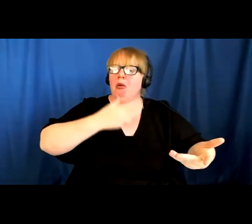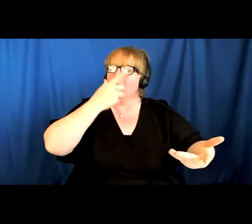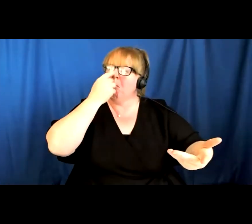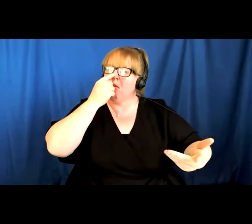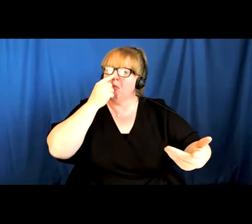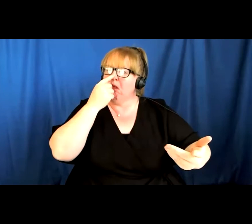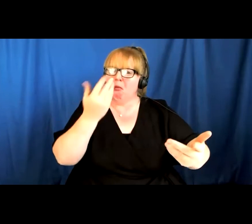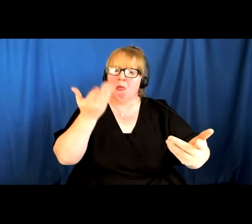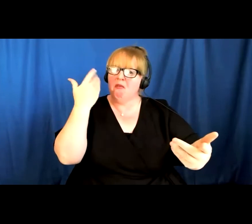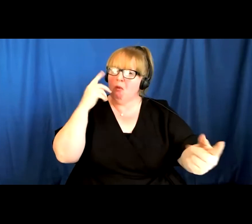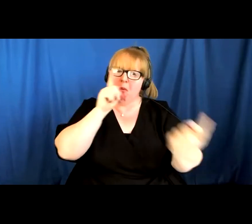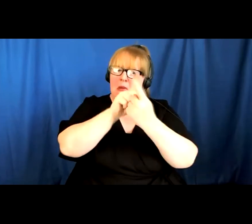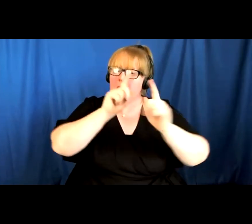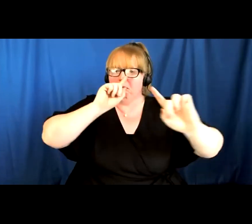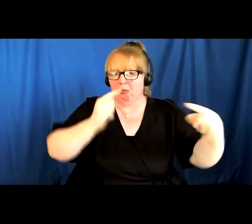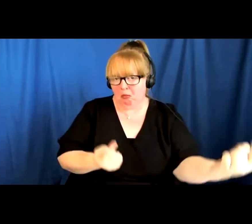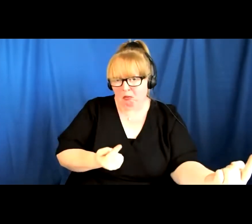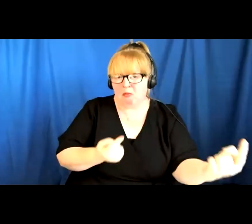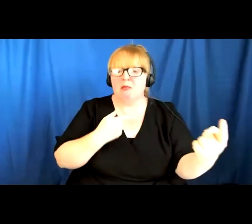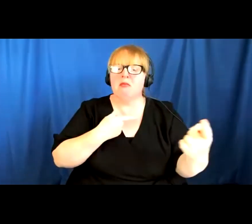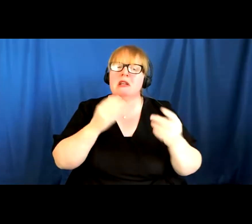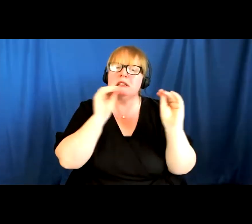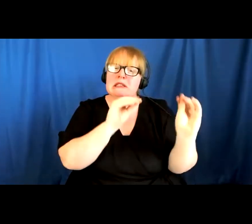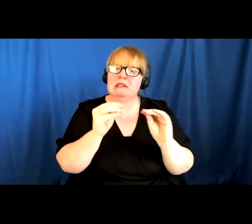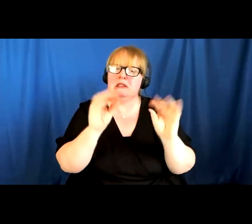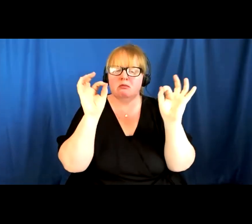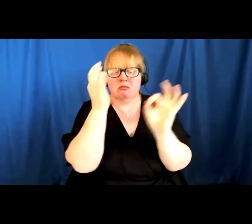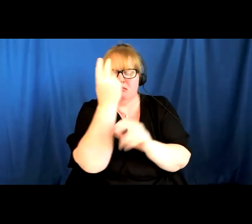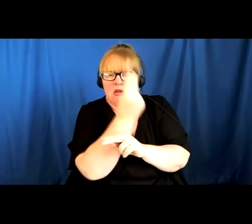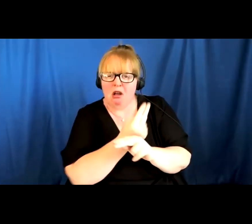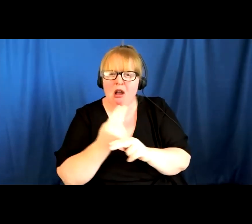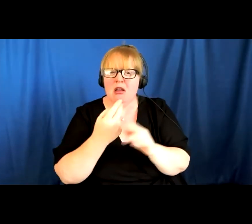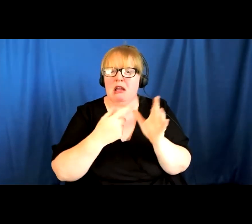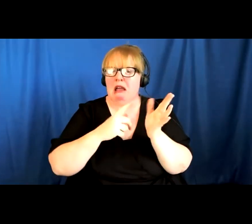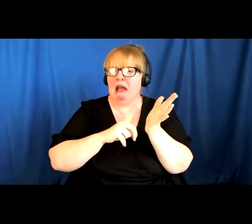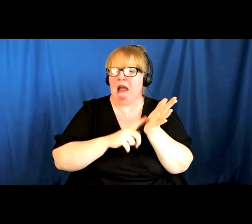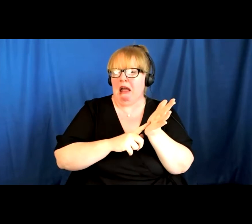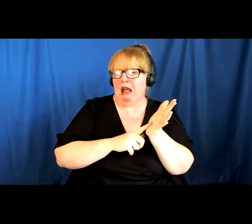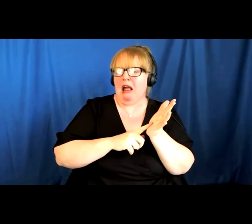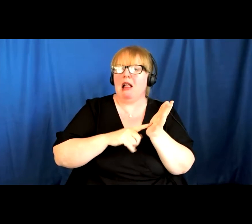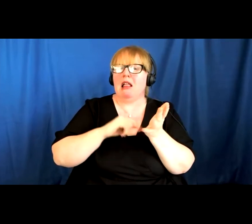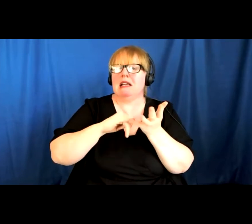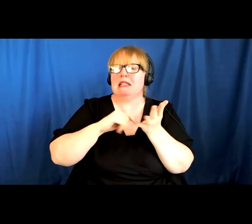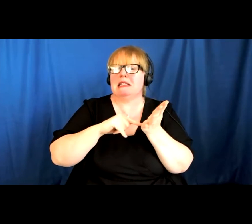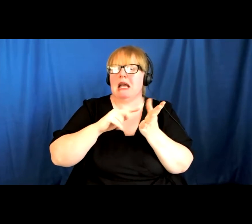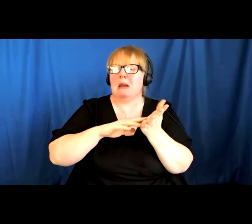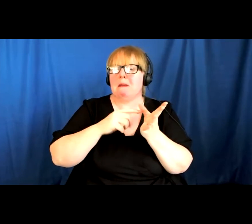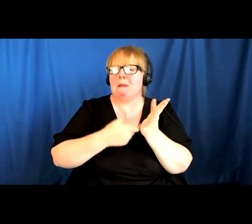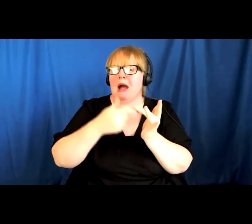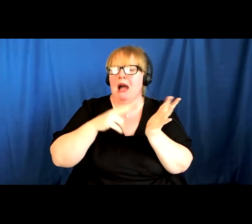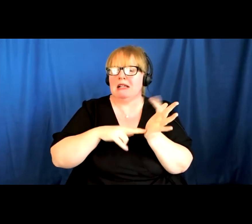she taught Fine Art and Experience Design at UAL Central Saint Martin's, and its founding member of